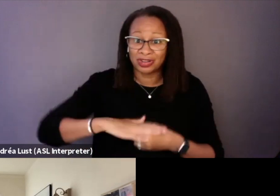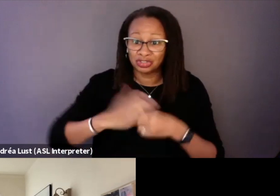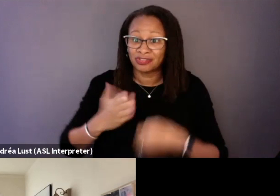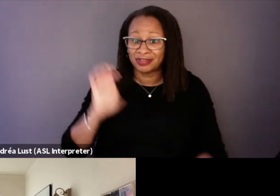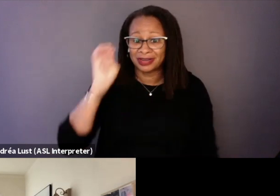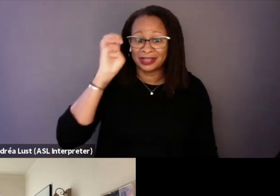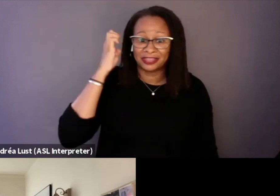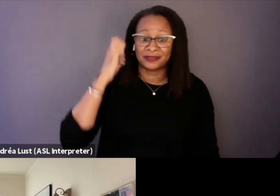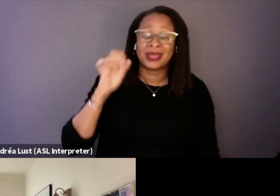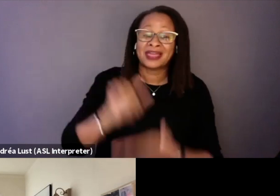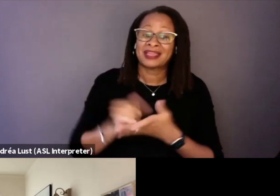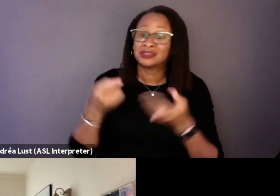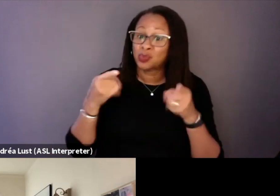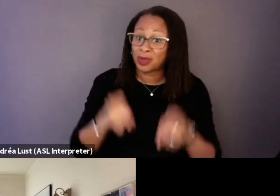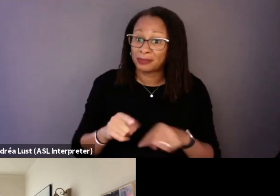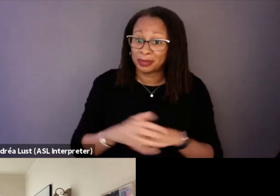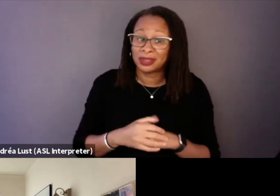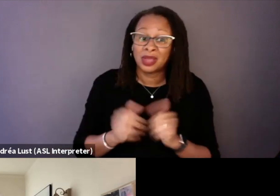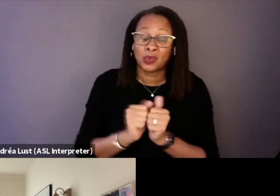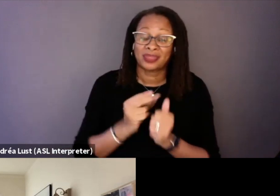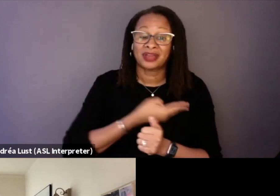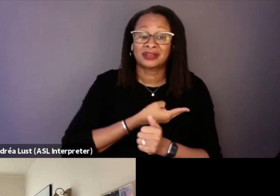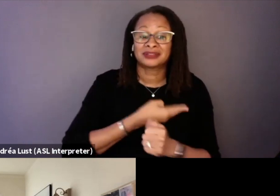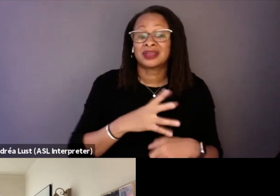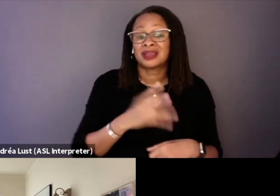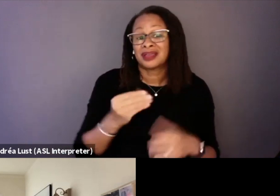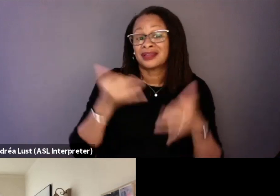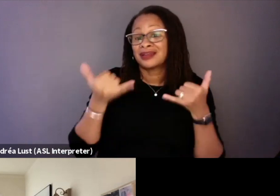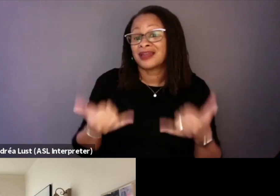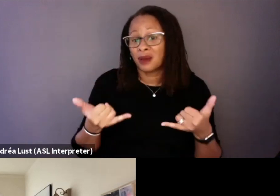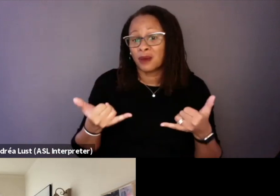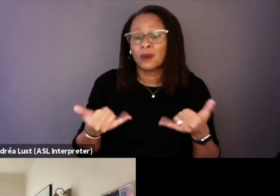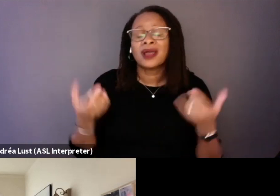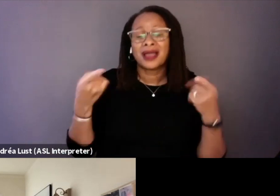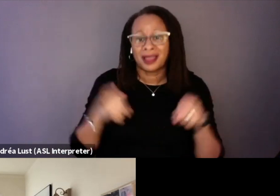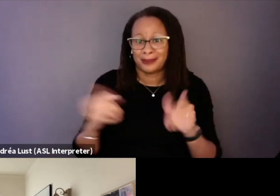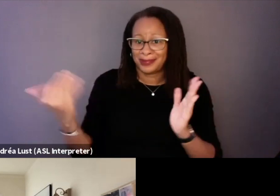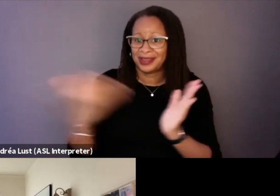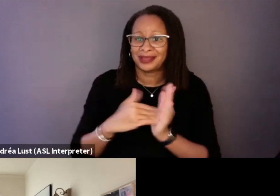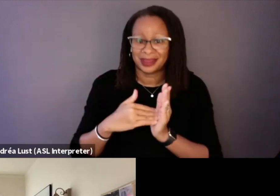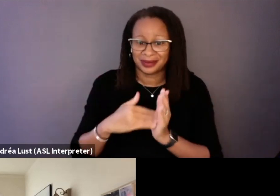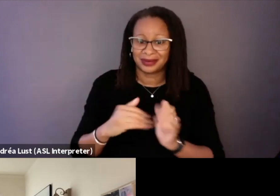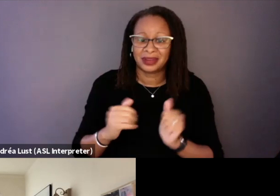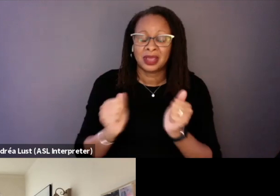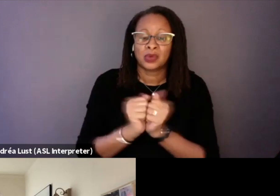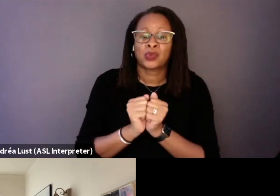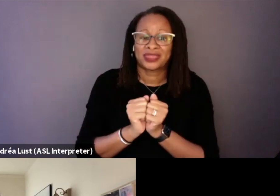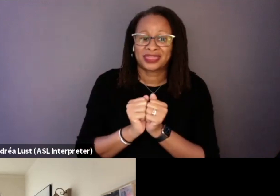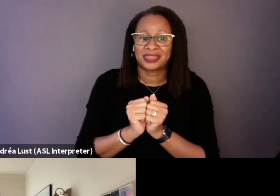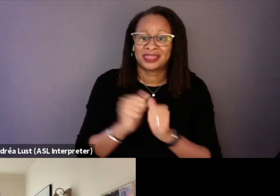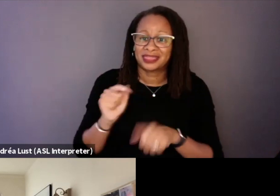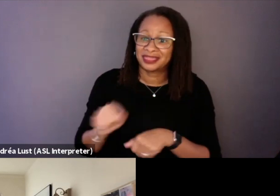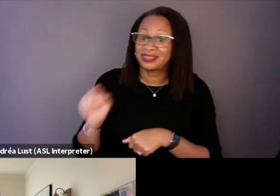That is what happened with us. And now it's happening again with these children